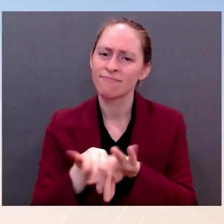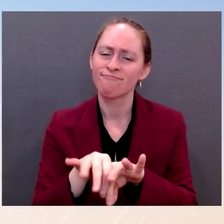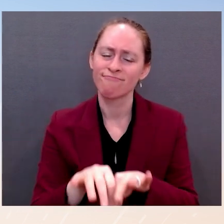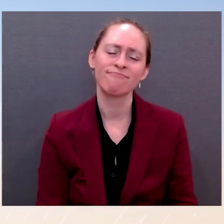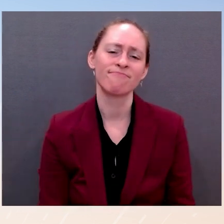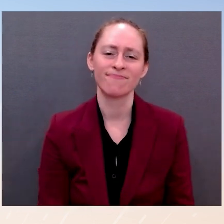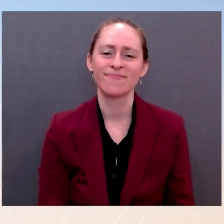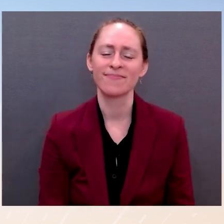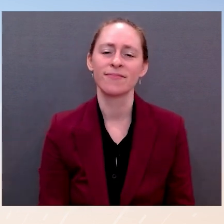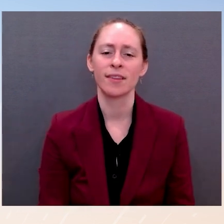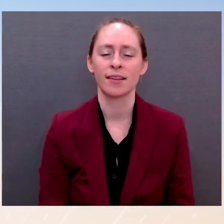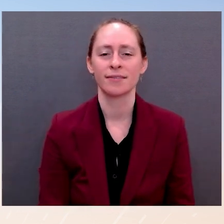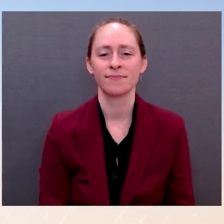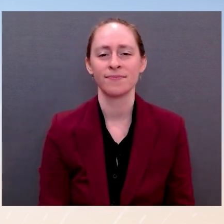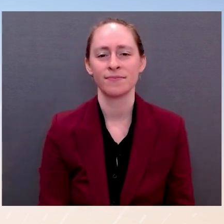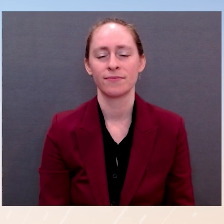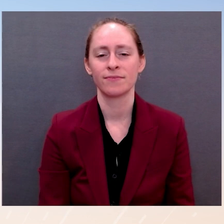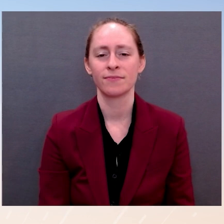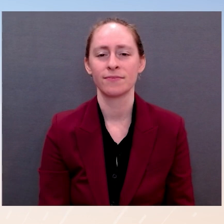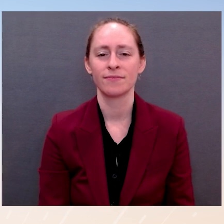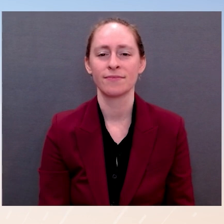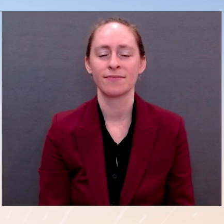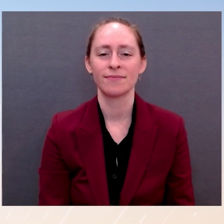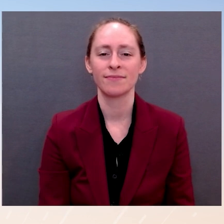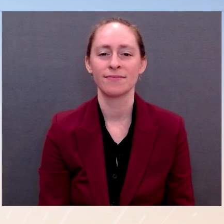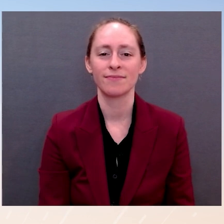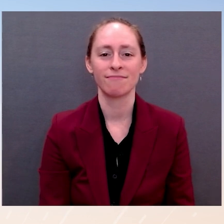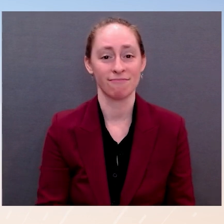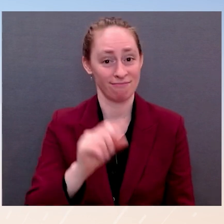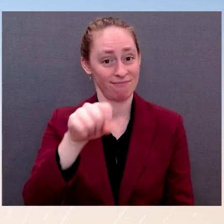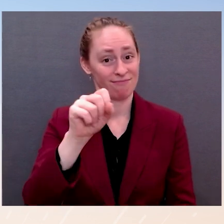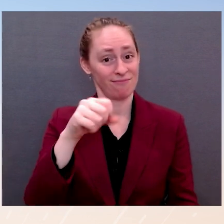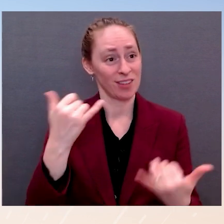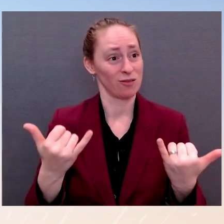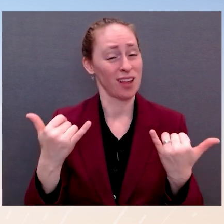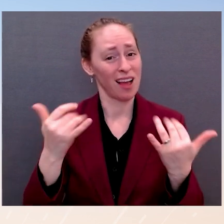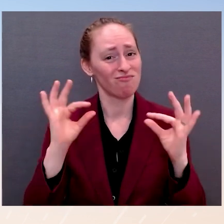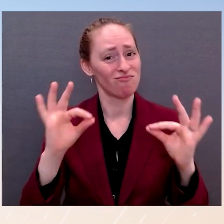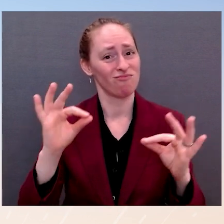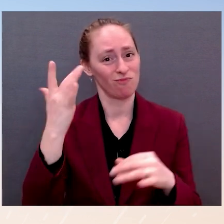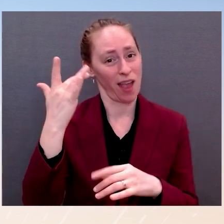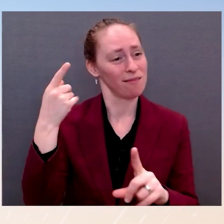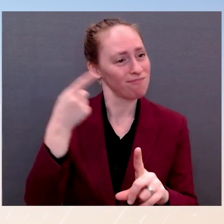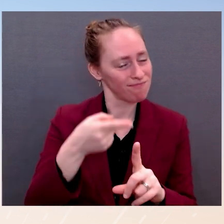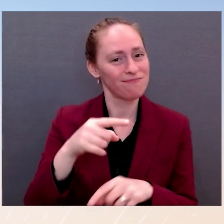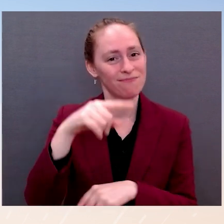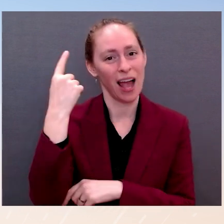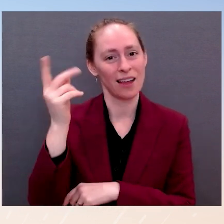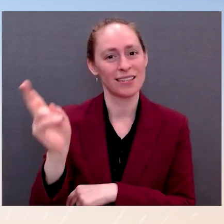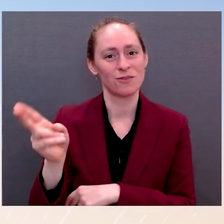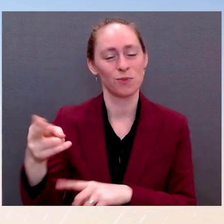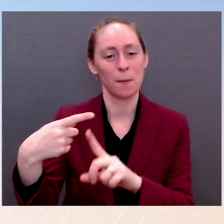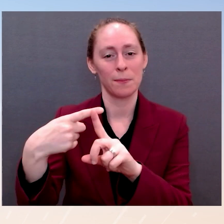to be doing during Black History Month. So it's exciting to kick off today's event,